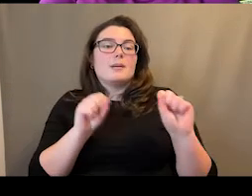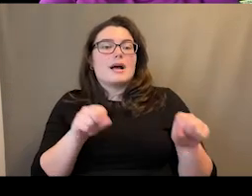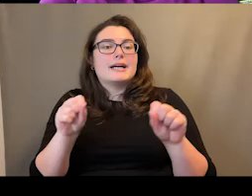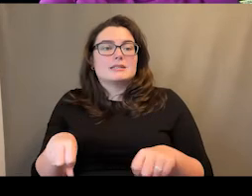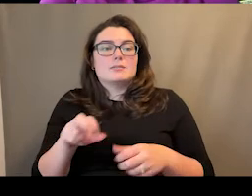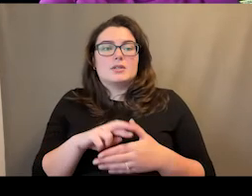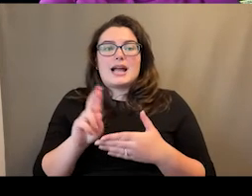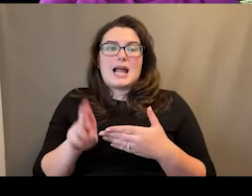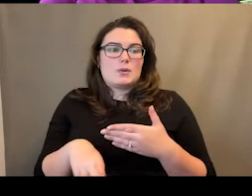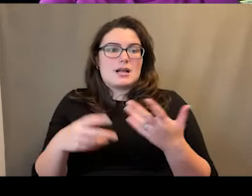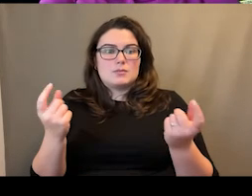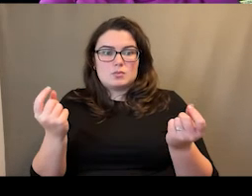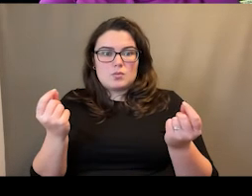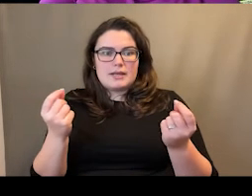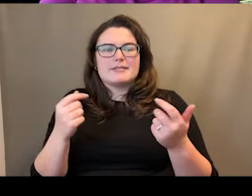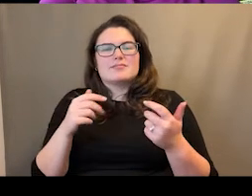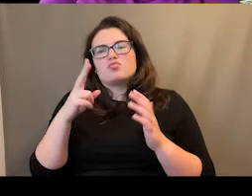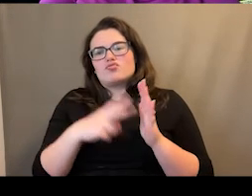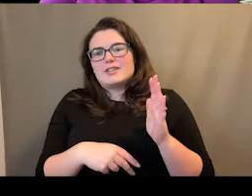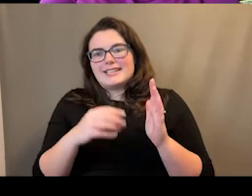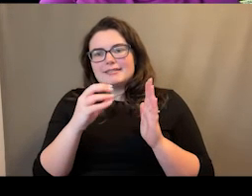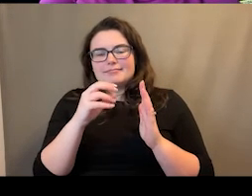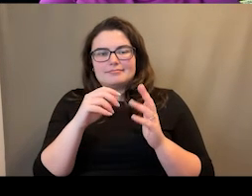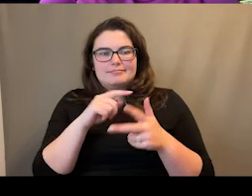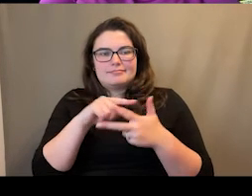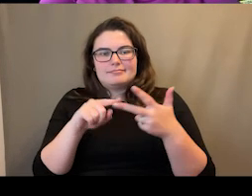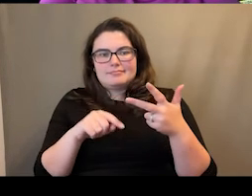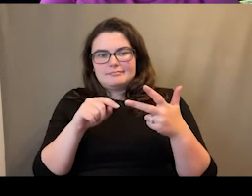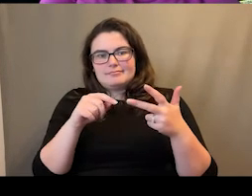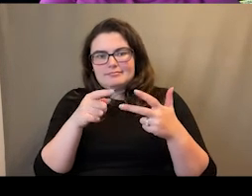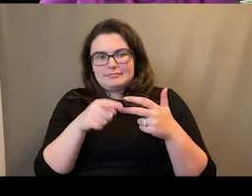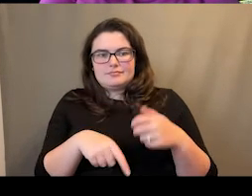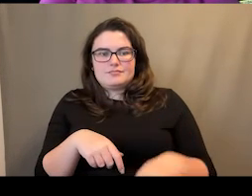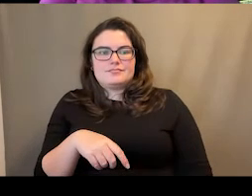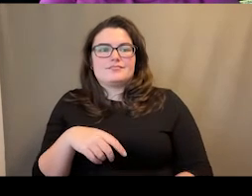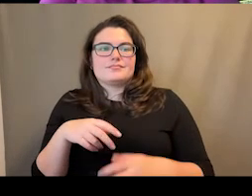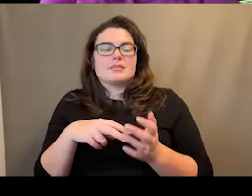both programs can decide to fund, which means they can split the funding.